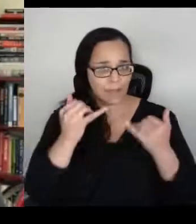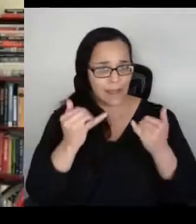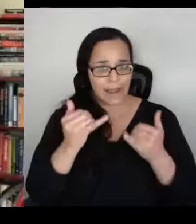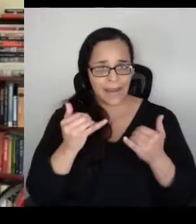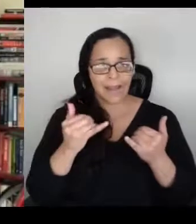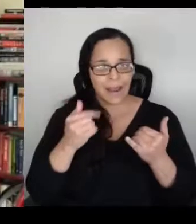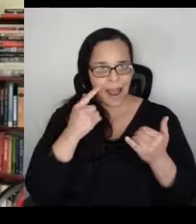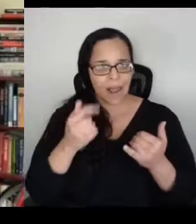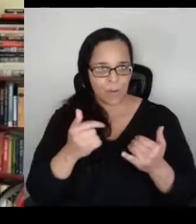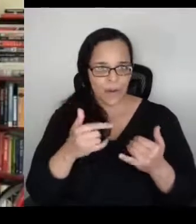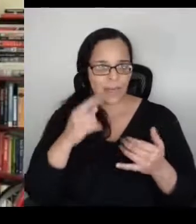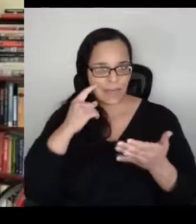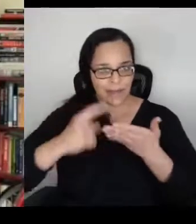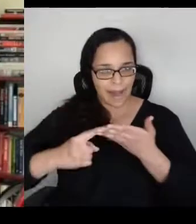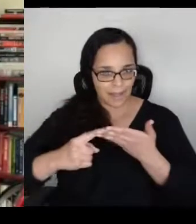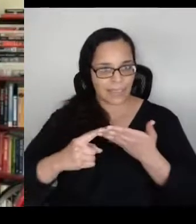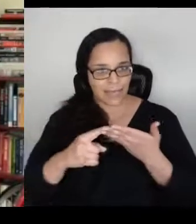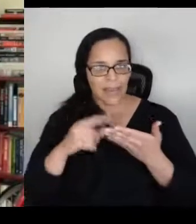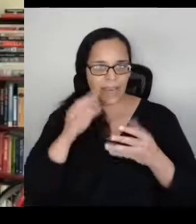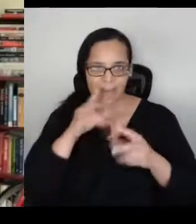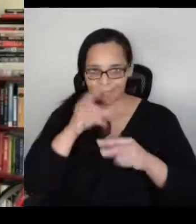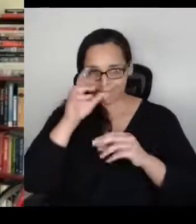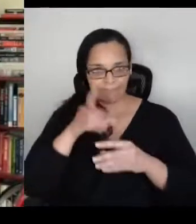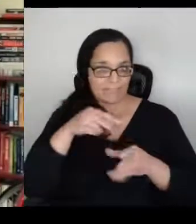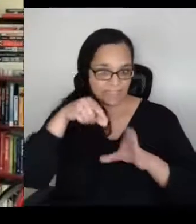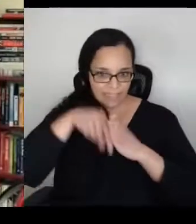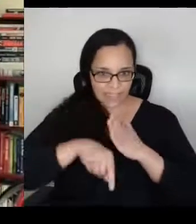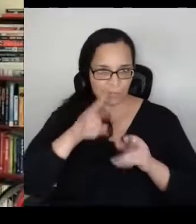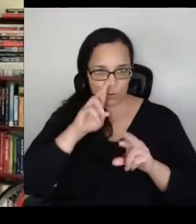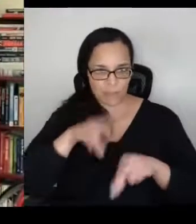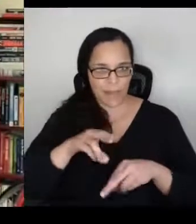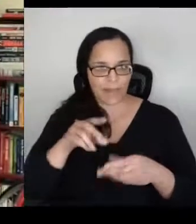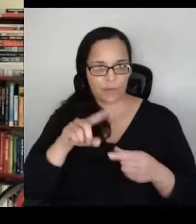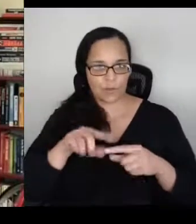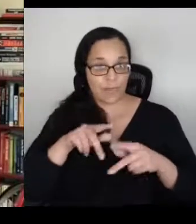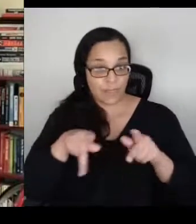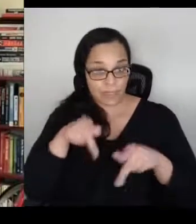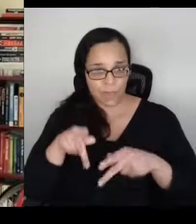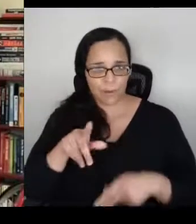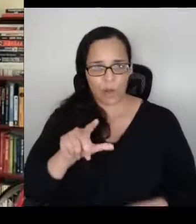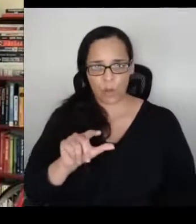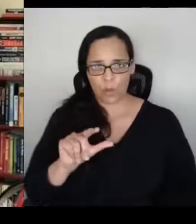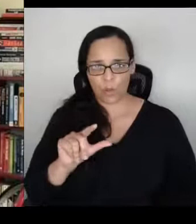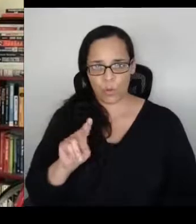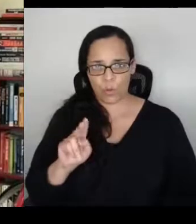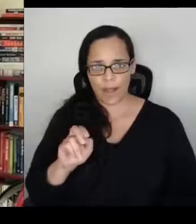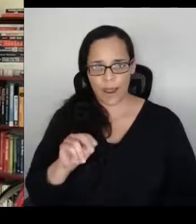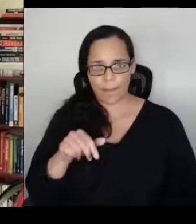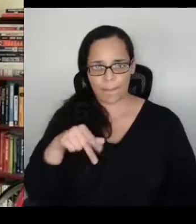to the Lenape people, upon who's unseated and ancestral homeland lies the city we call Manhattan.